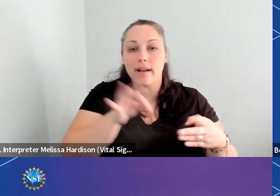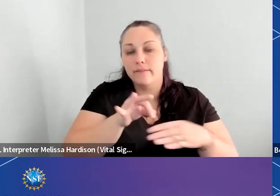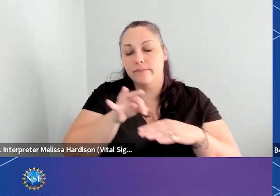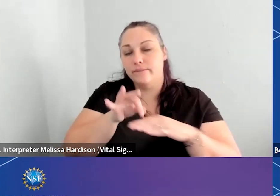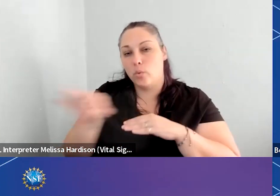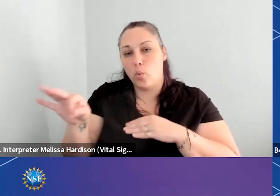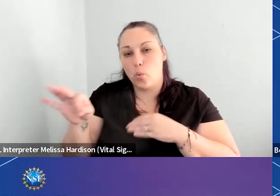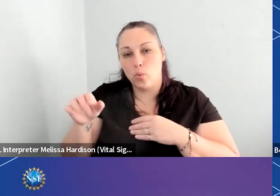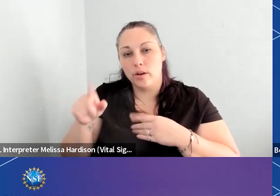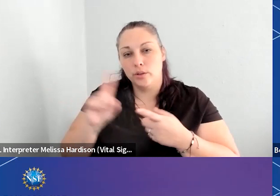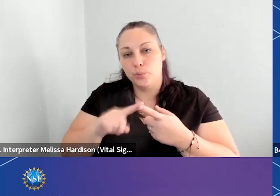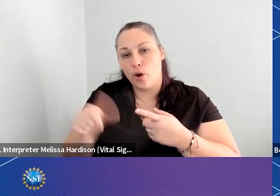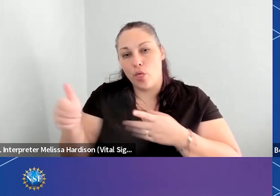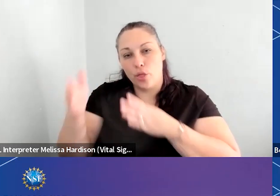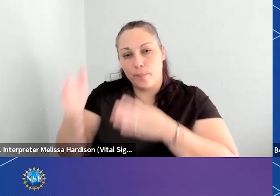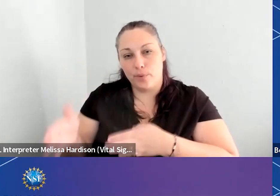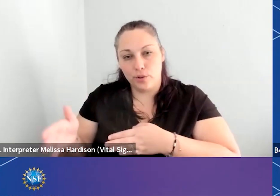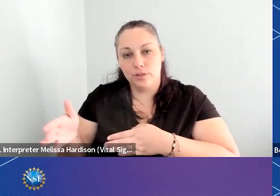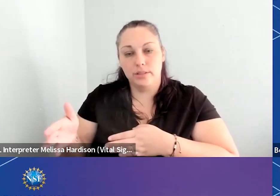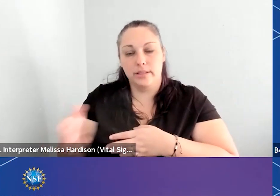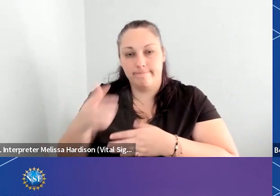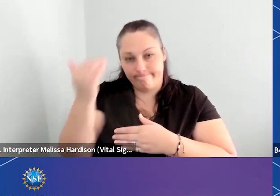And so I think it's reasonable to think that you'll probably get to meet